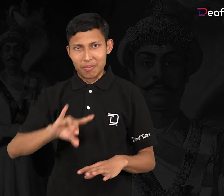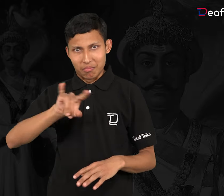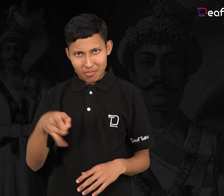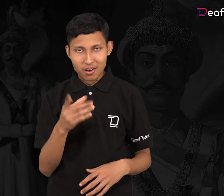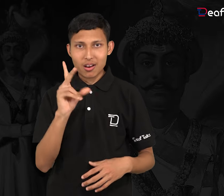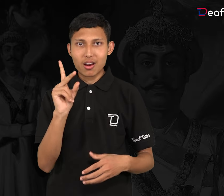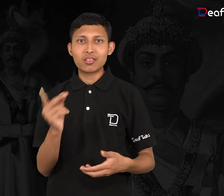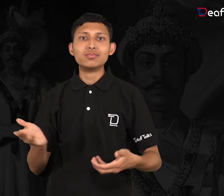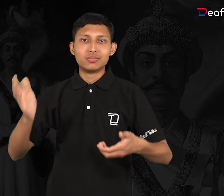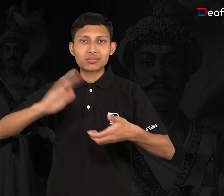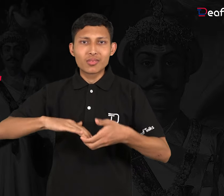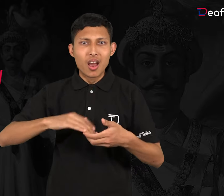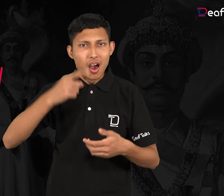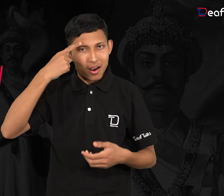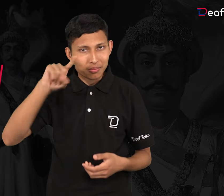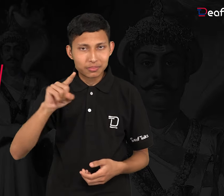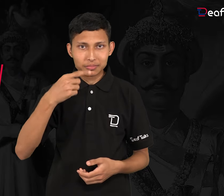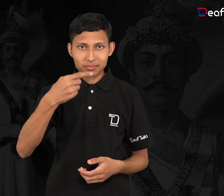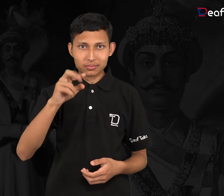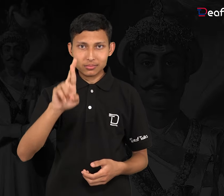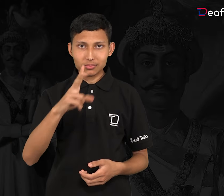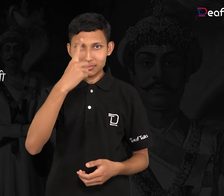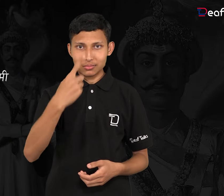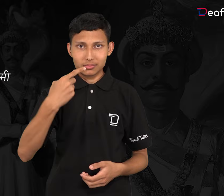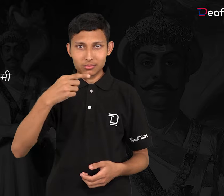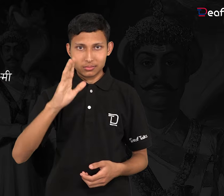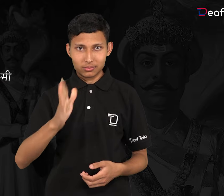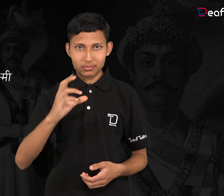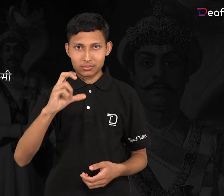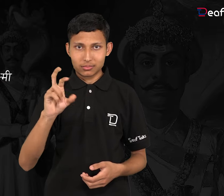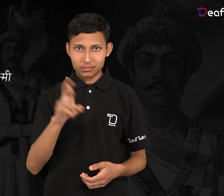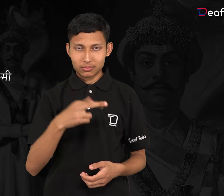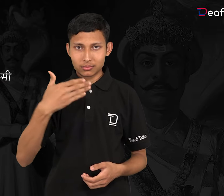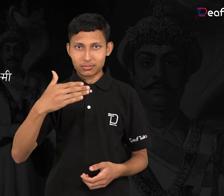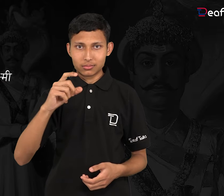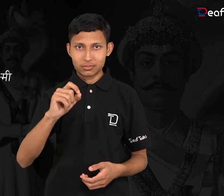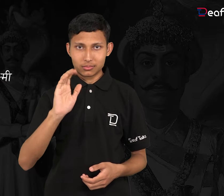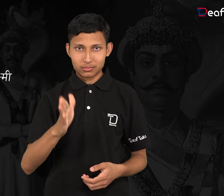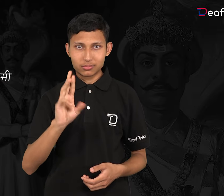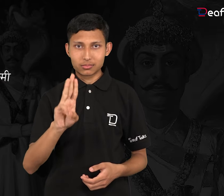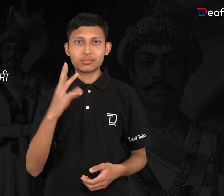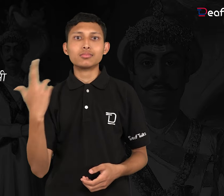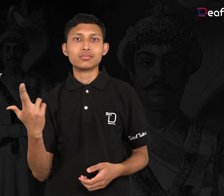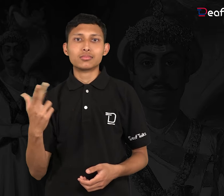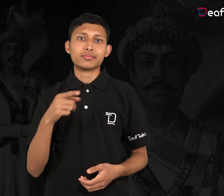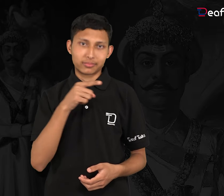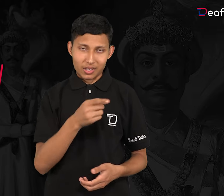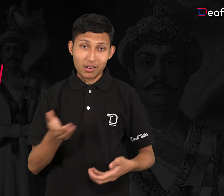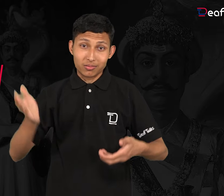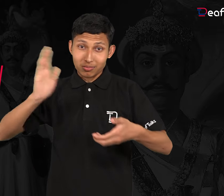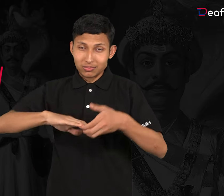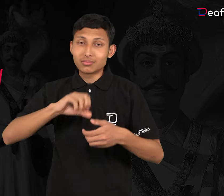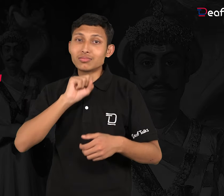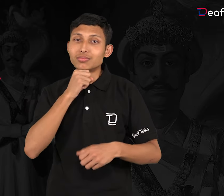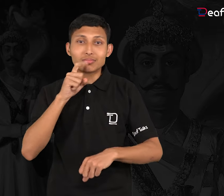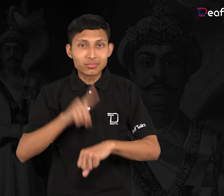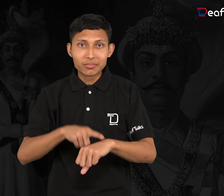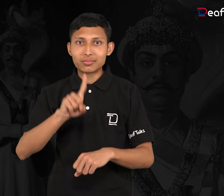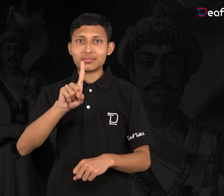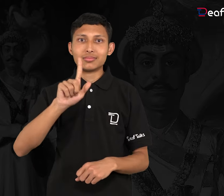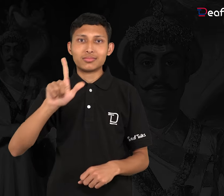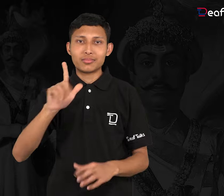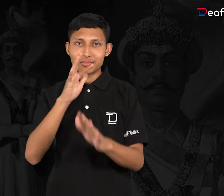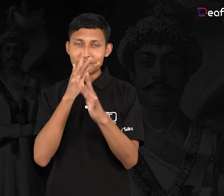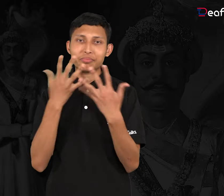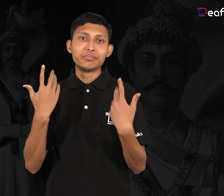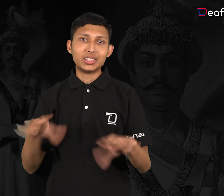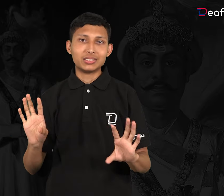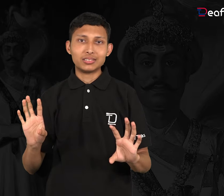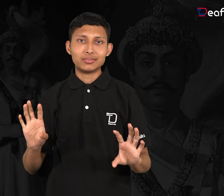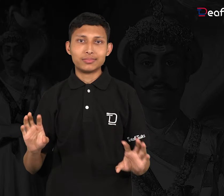Prithvi Narayan Shah got married for the second time at the age of 17 to Narendra Laxmi.